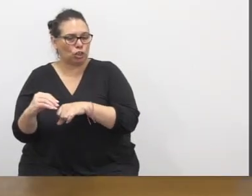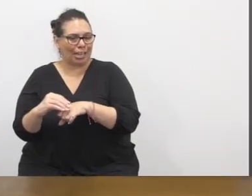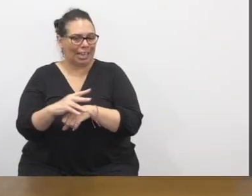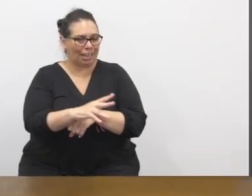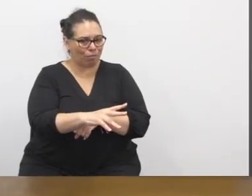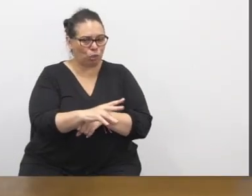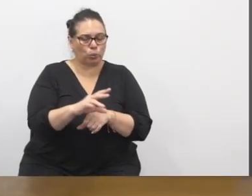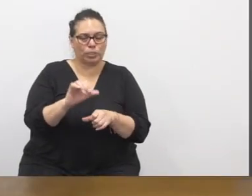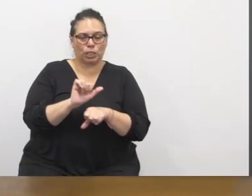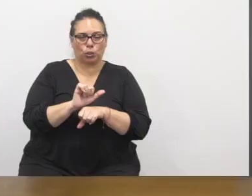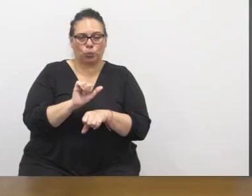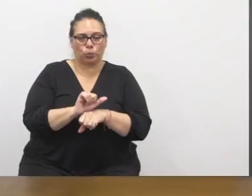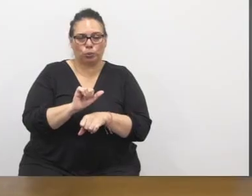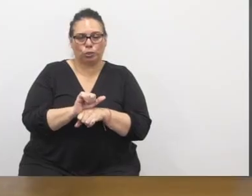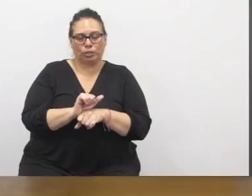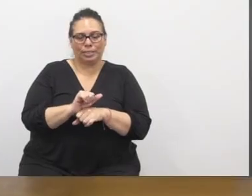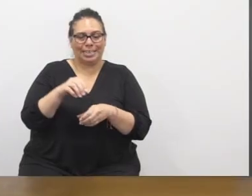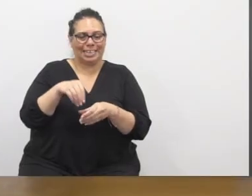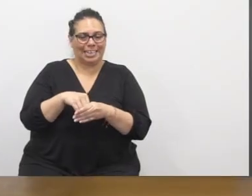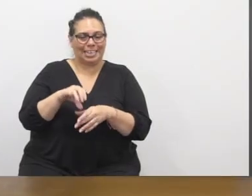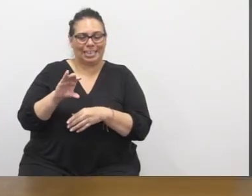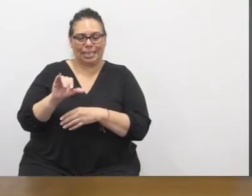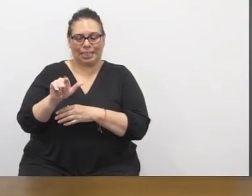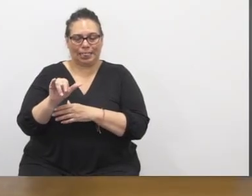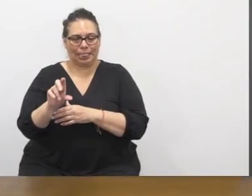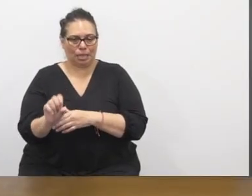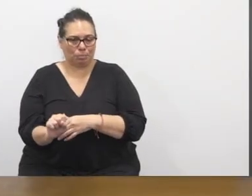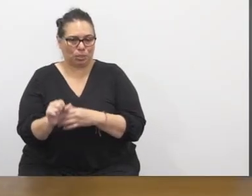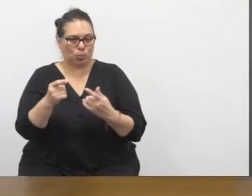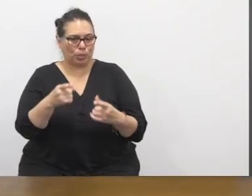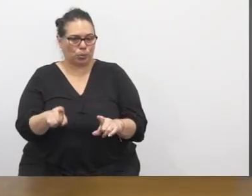and other aspects of what goes on campuses.